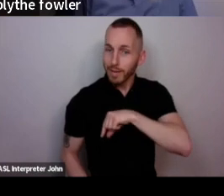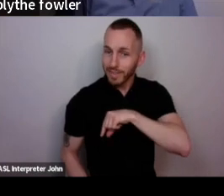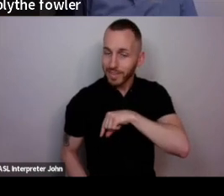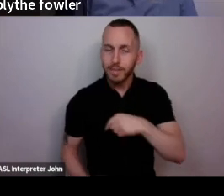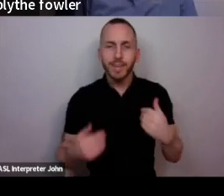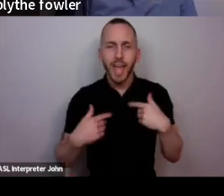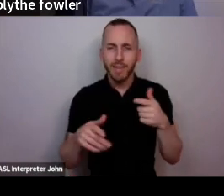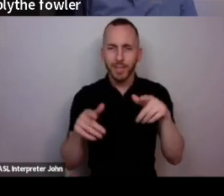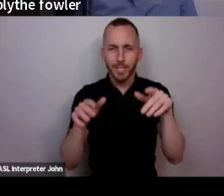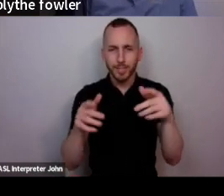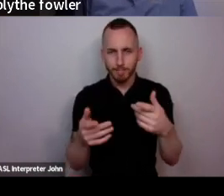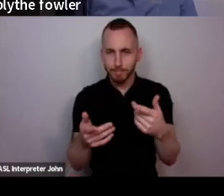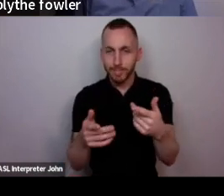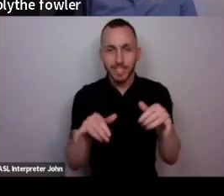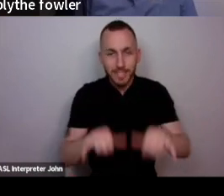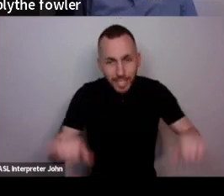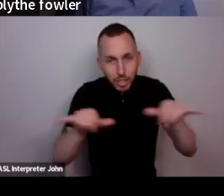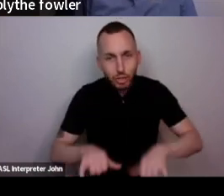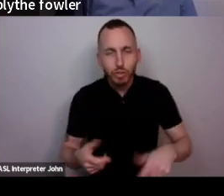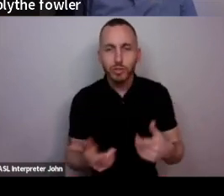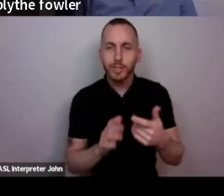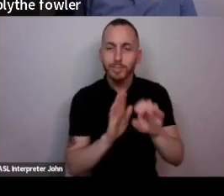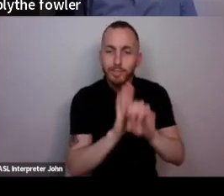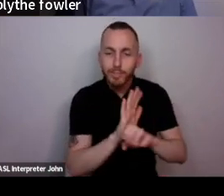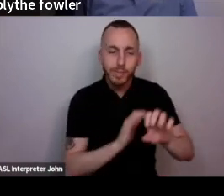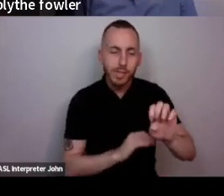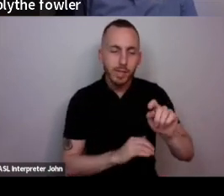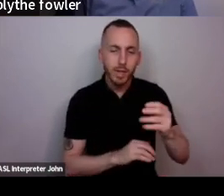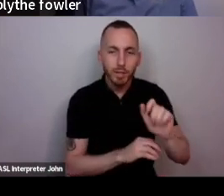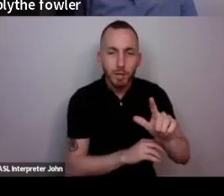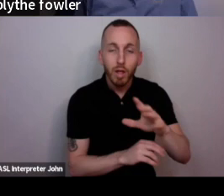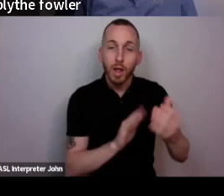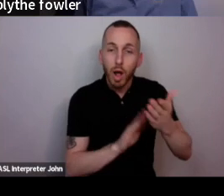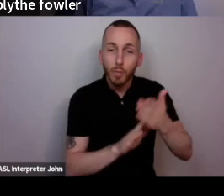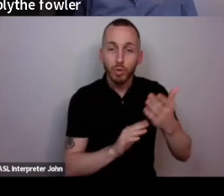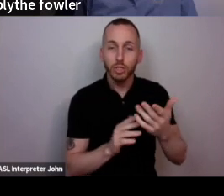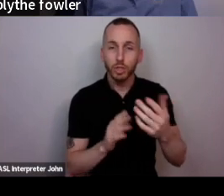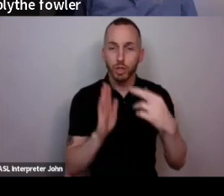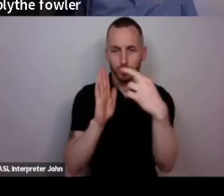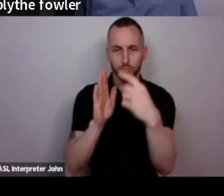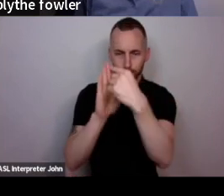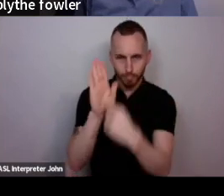ethical, and operational principles for providers of the services throughout